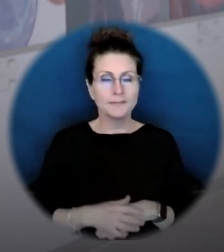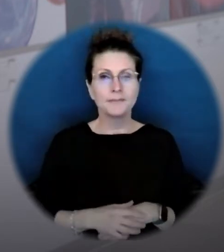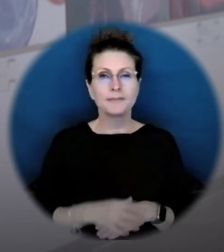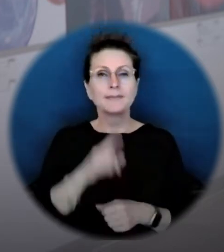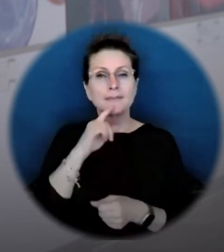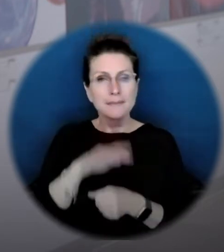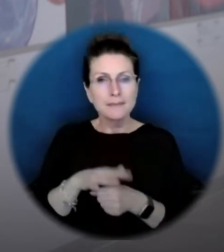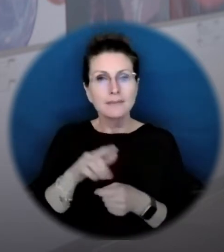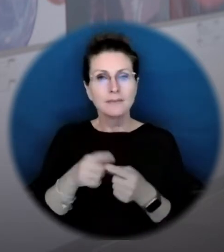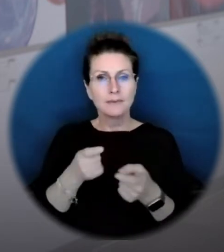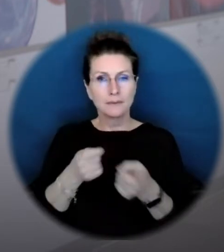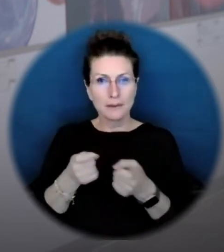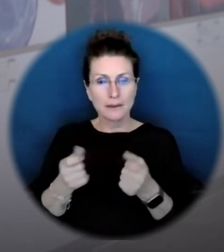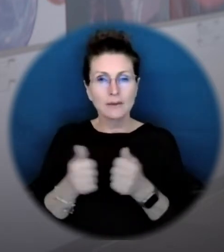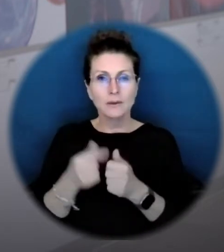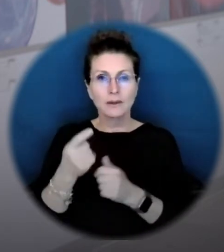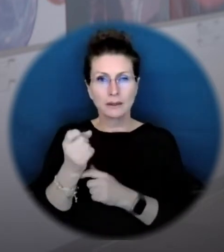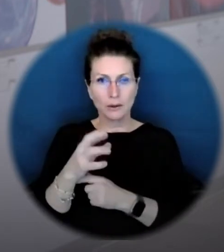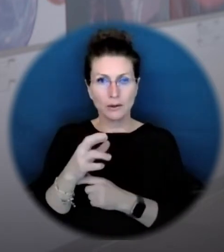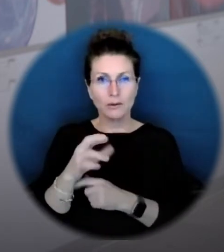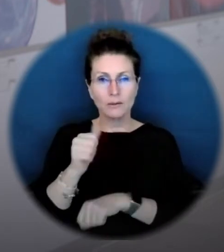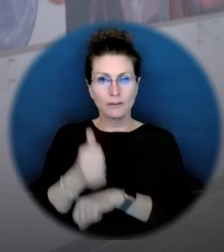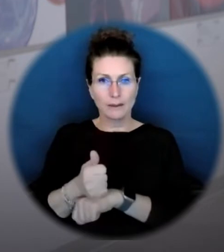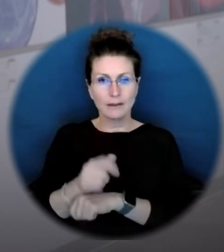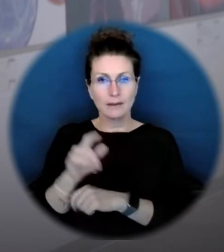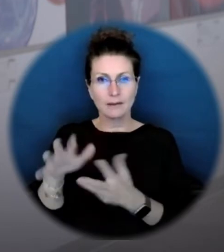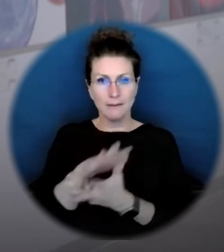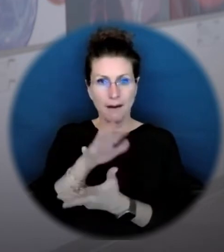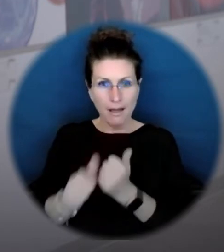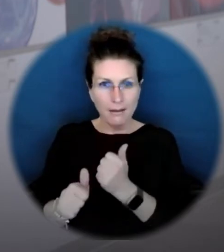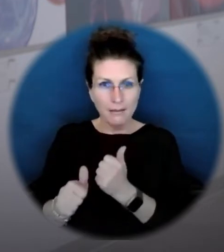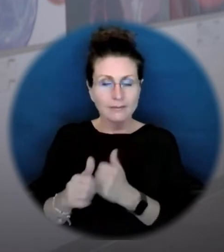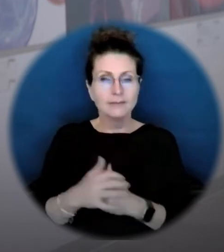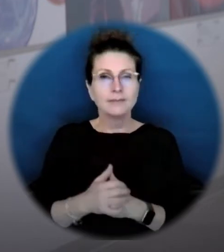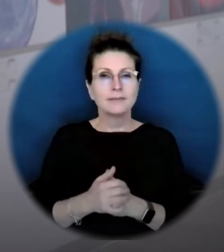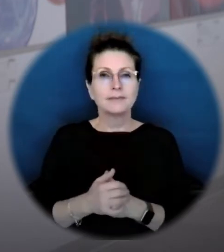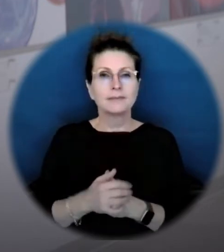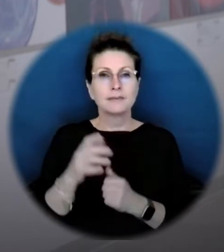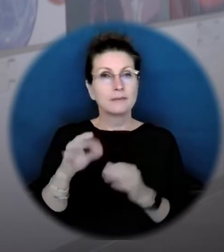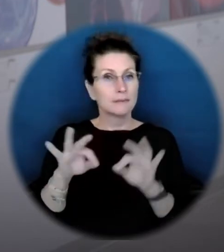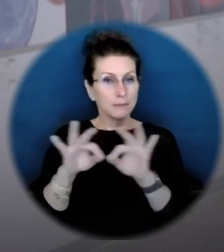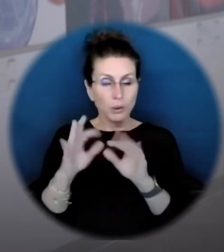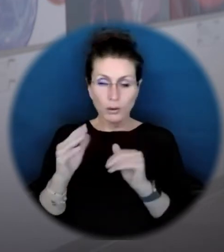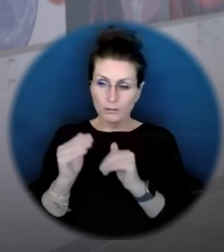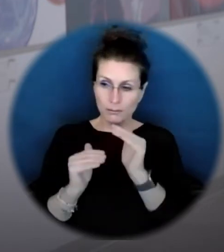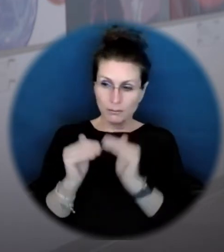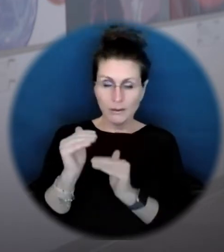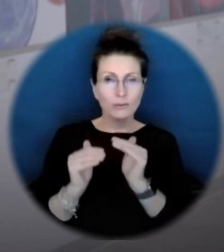and commit to addressing gender-based violence so that we can build a future